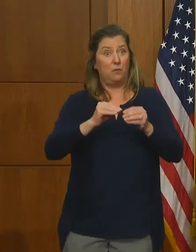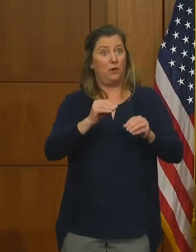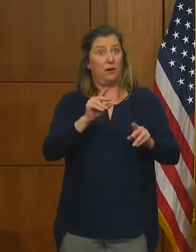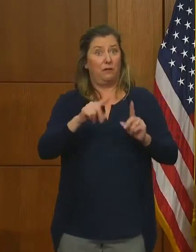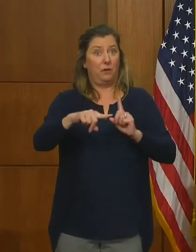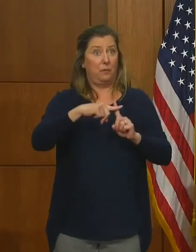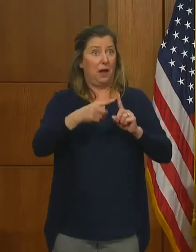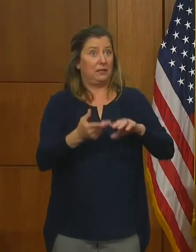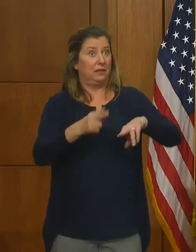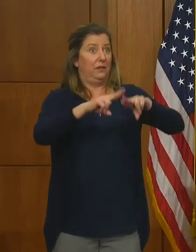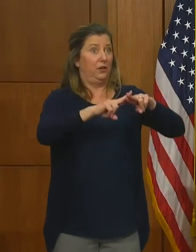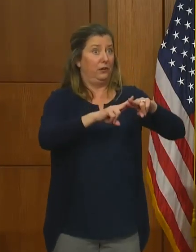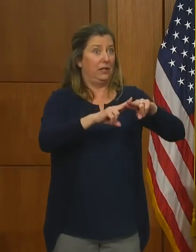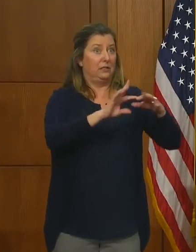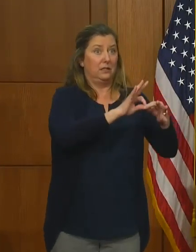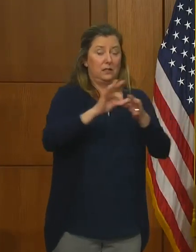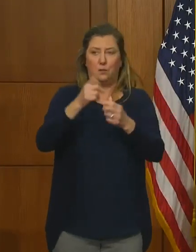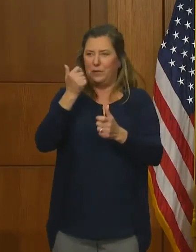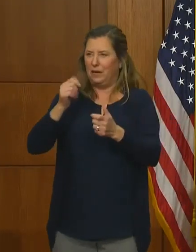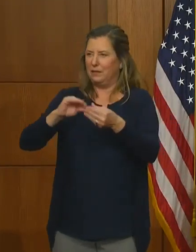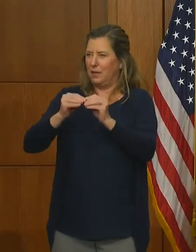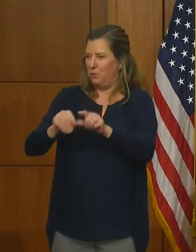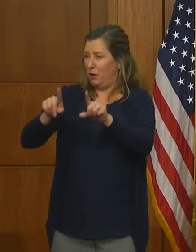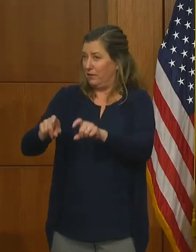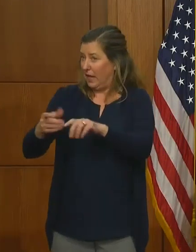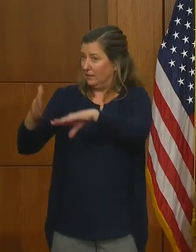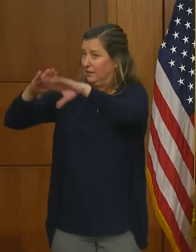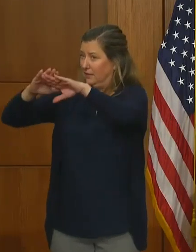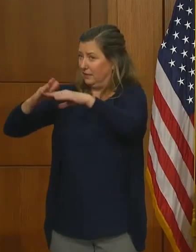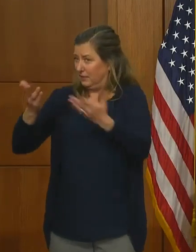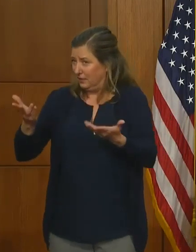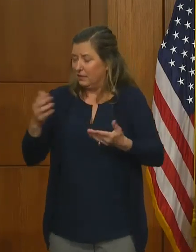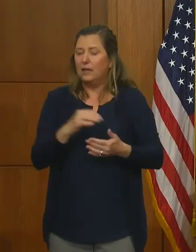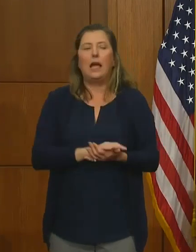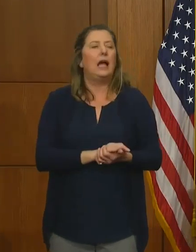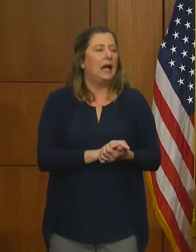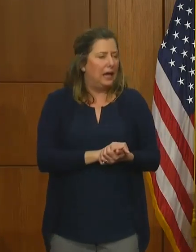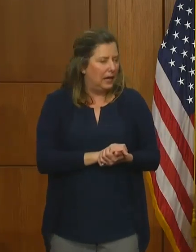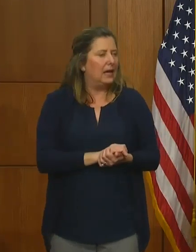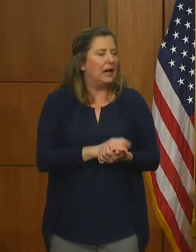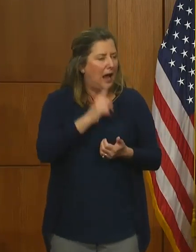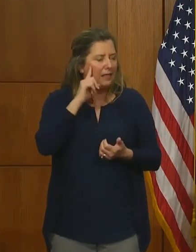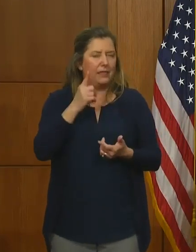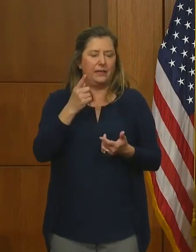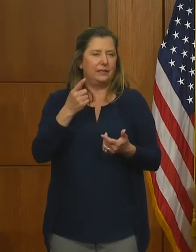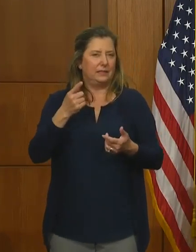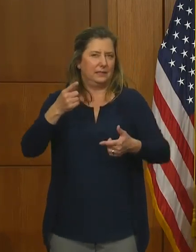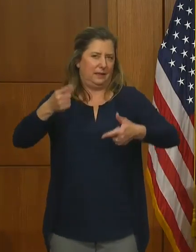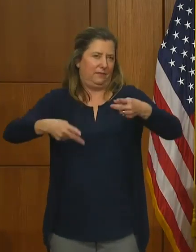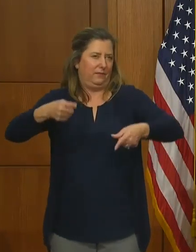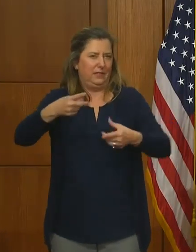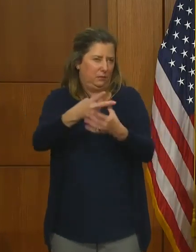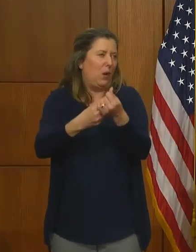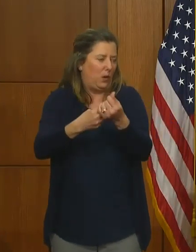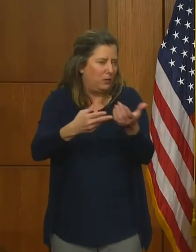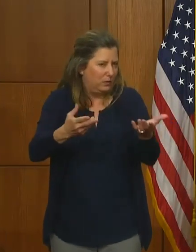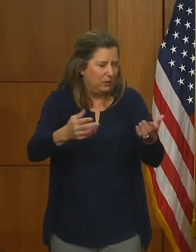YEAH IT'S THE IS THE INCREASING CASE. ATTRIBUTED TO INCREASE TESTING WITHOUT YOUR QUESTION